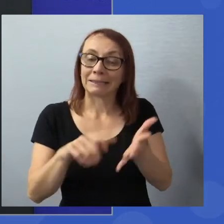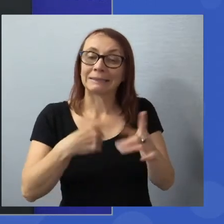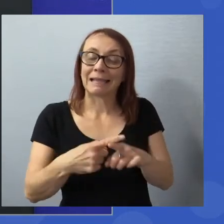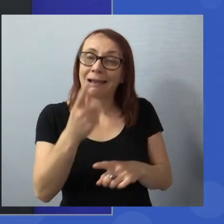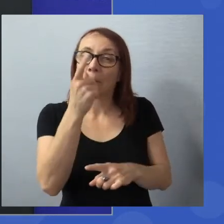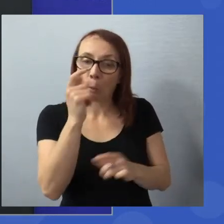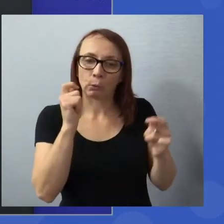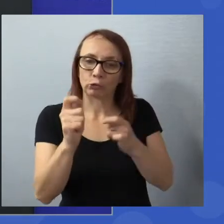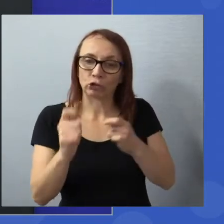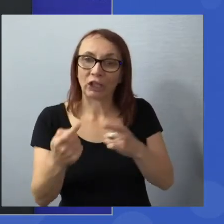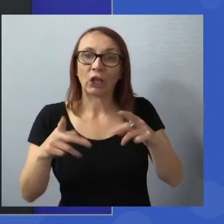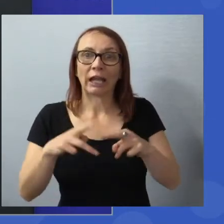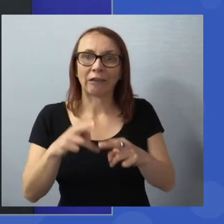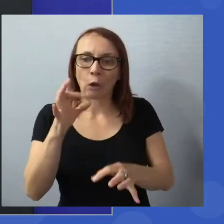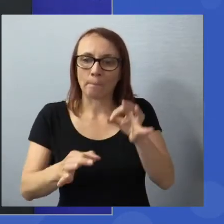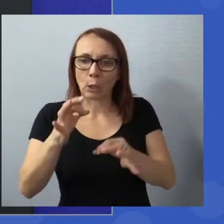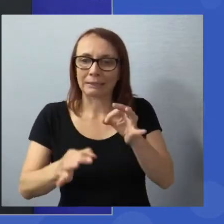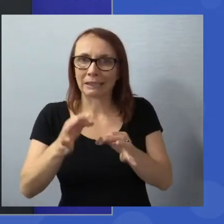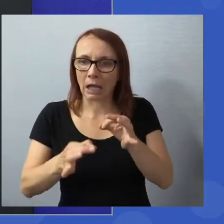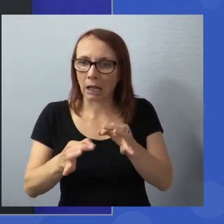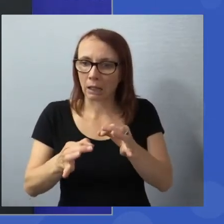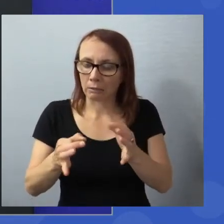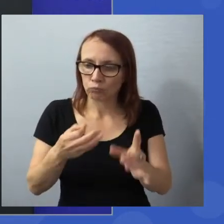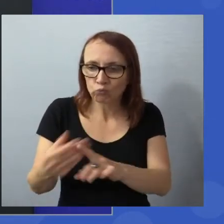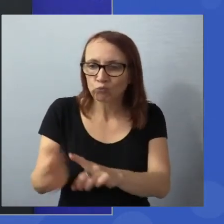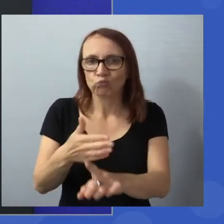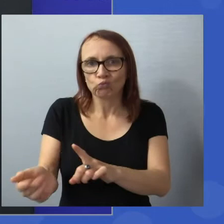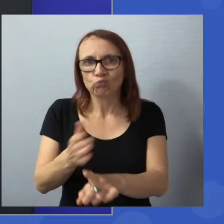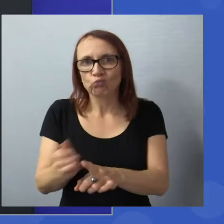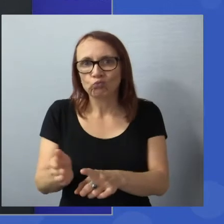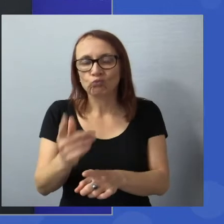right political tools and incentives we can argue for the devolution of these